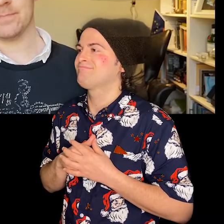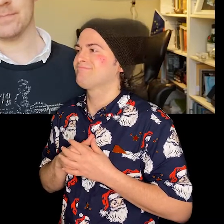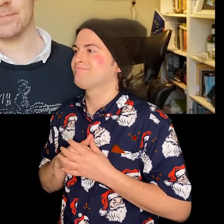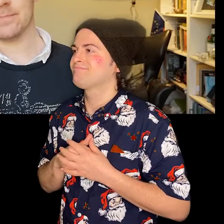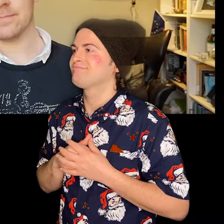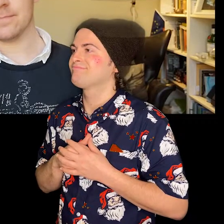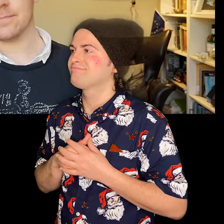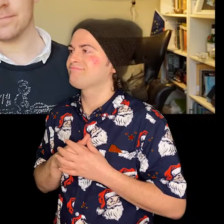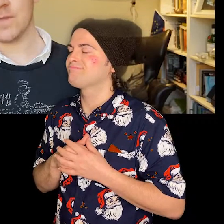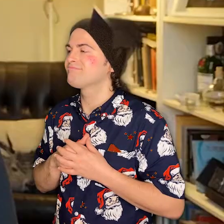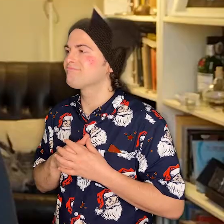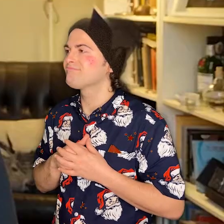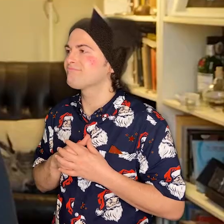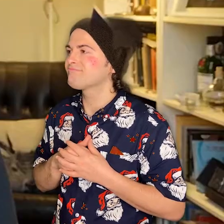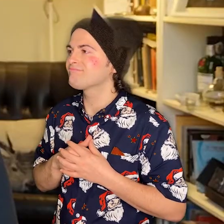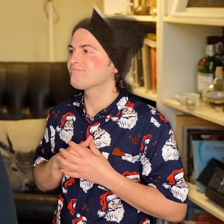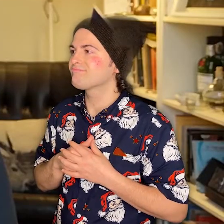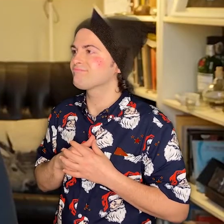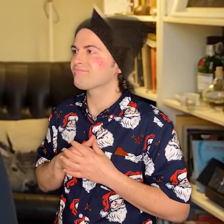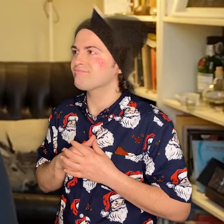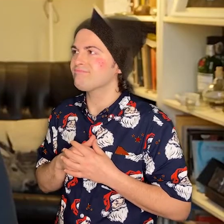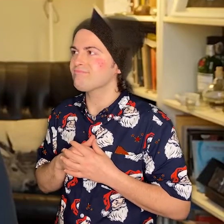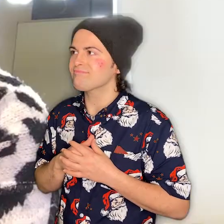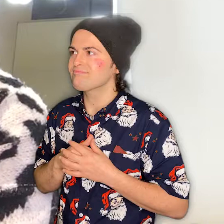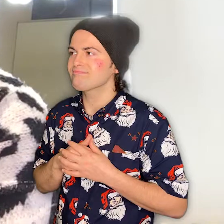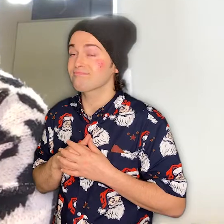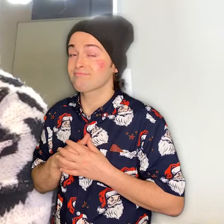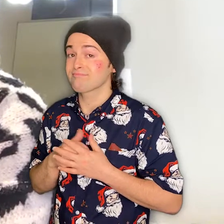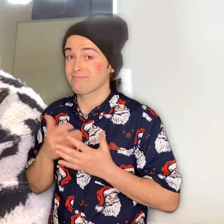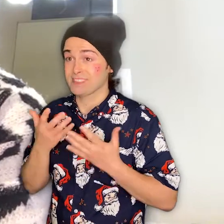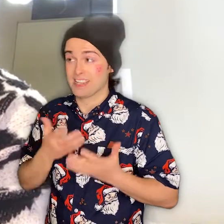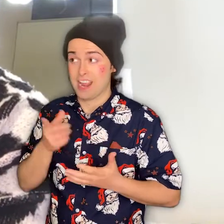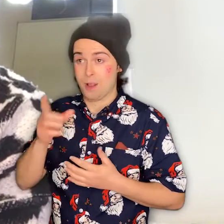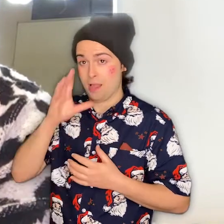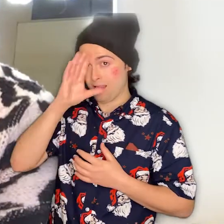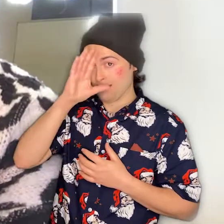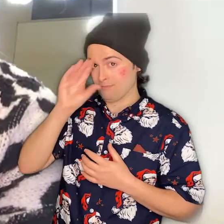Brian – Are you okay Mum? Senga – Aye son, I just wanted to make sure